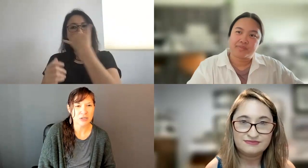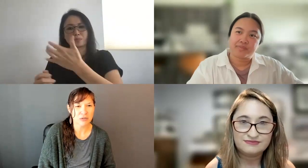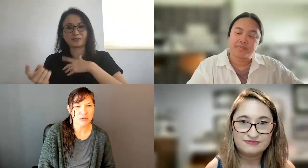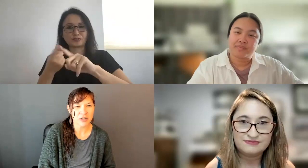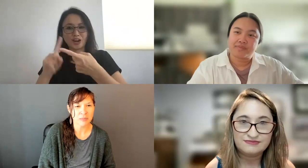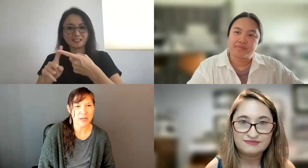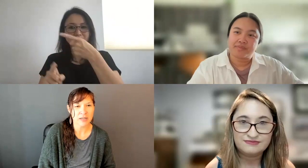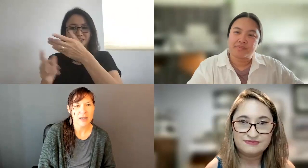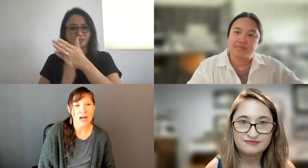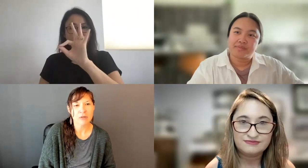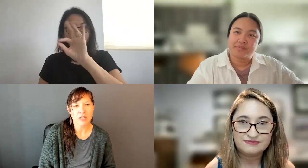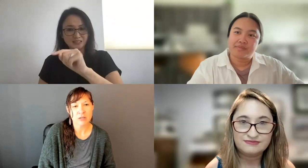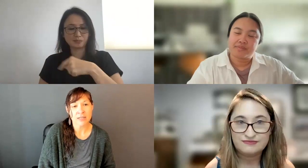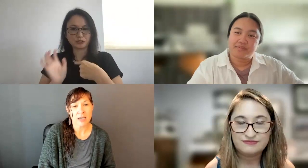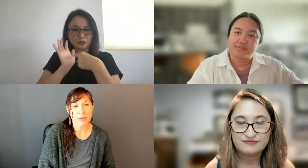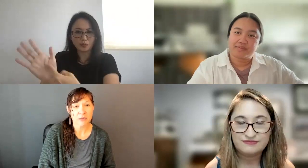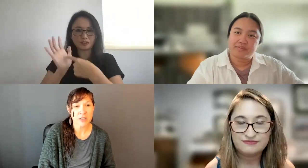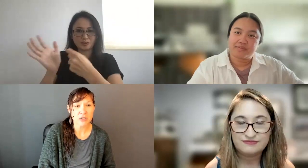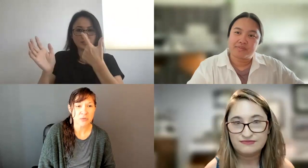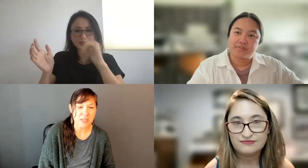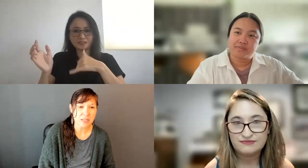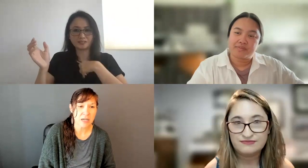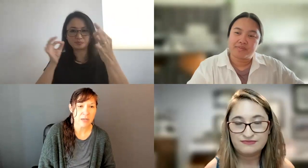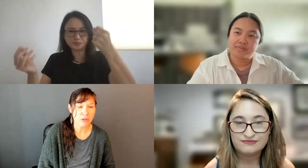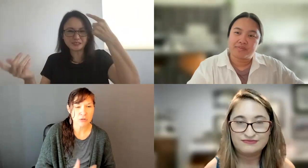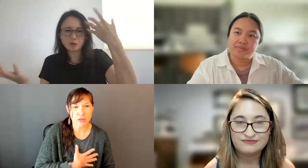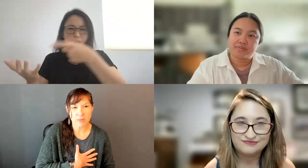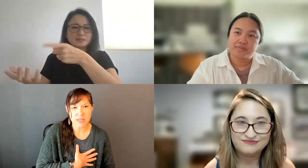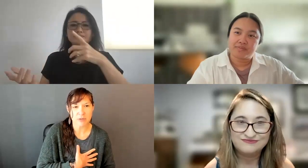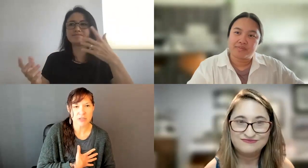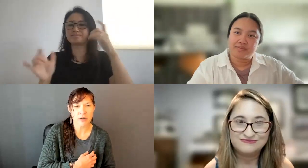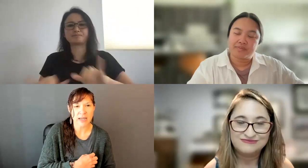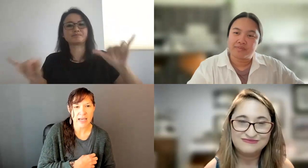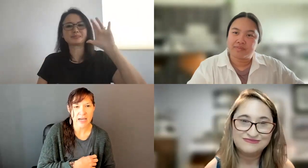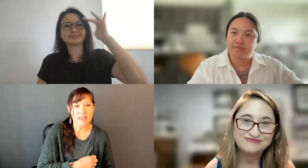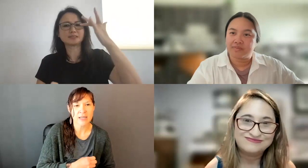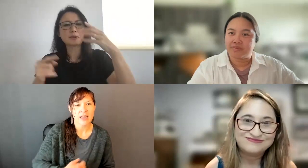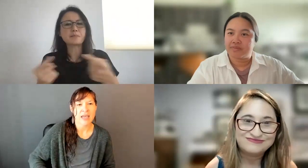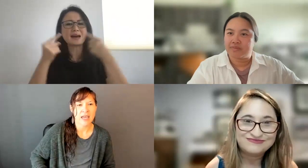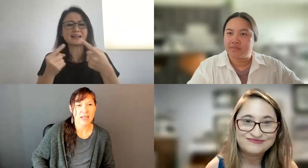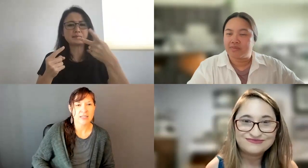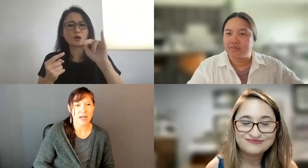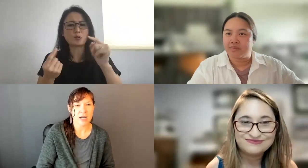I also called my friends also on FaceTime to show them the prototypes we had to get their ideas. And we also tried to get an idea